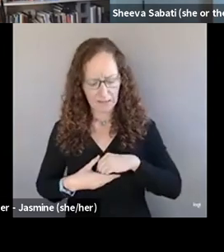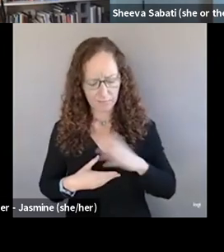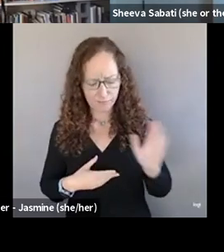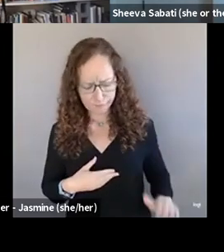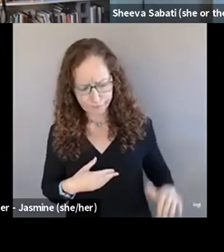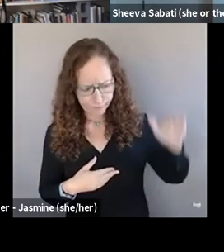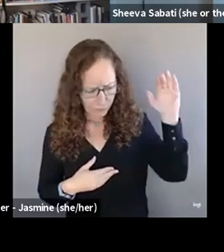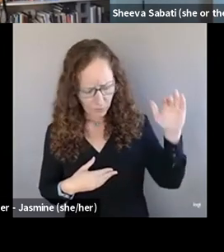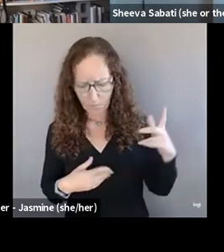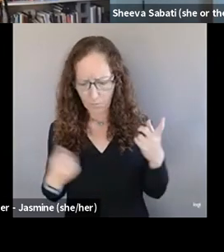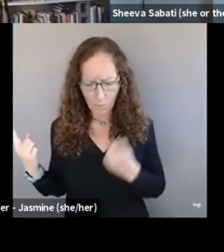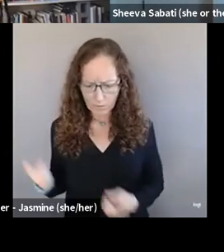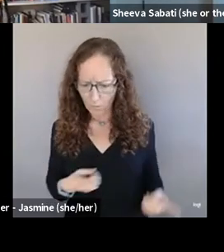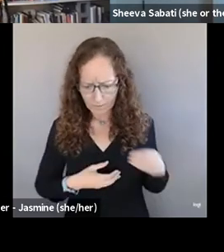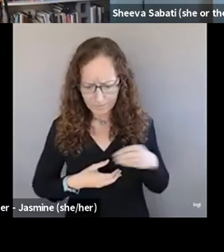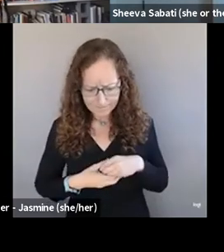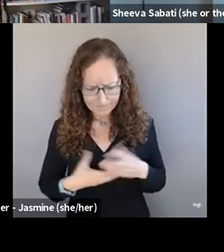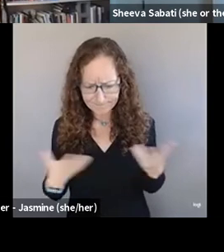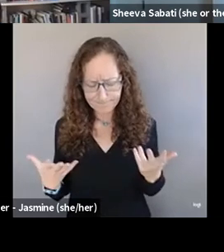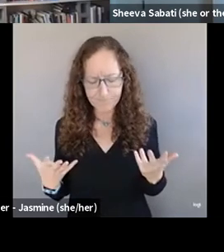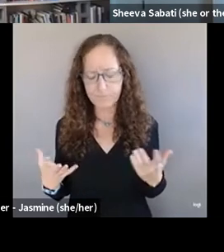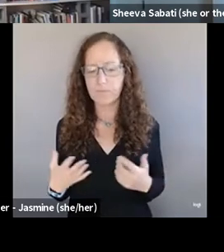up into this point, right? You know, Dr. Beverly Tatum, she